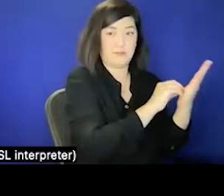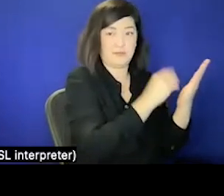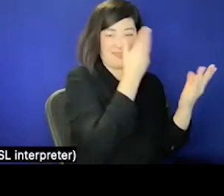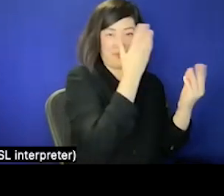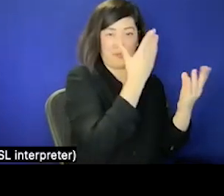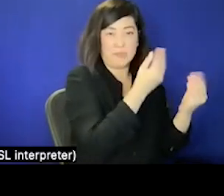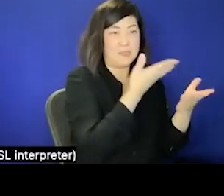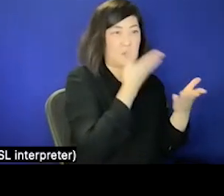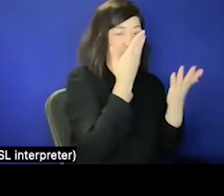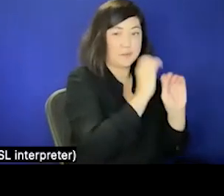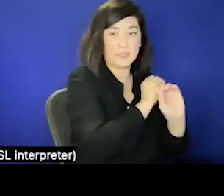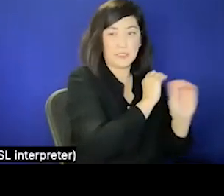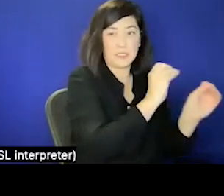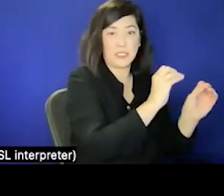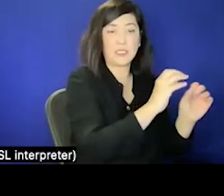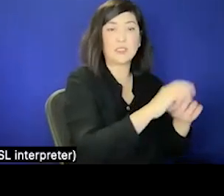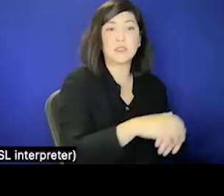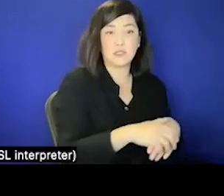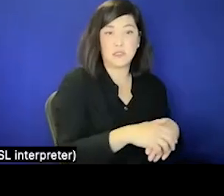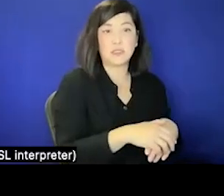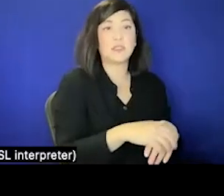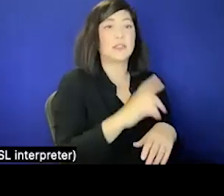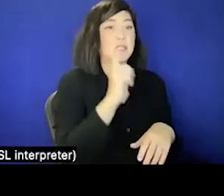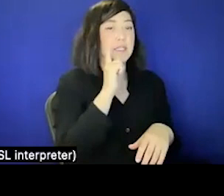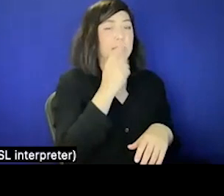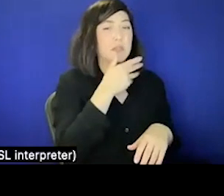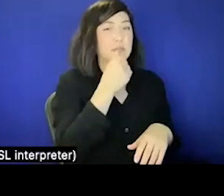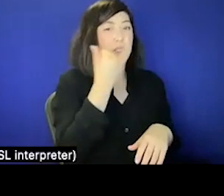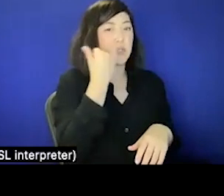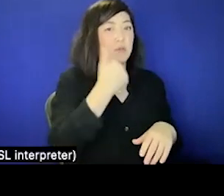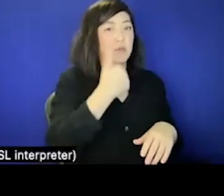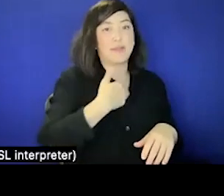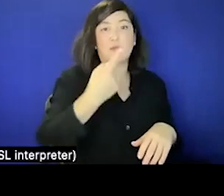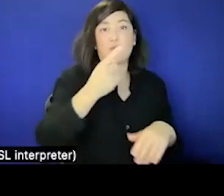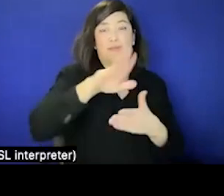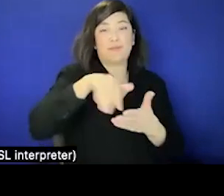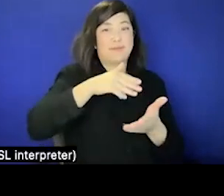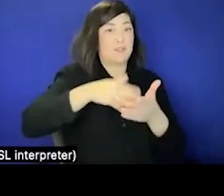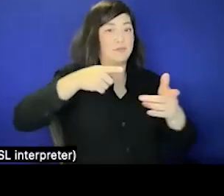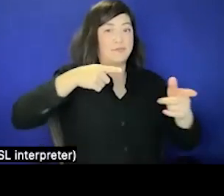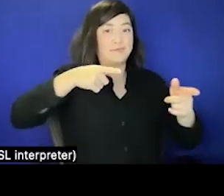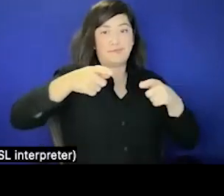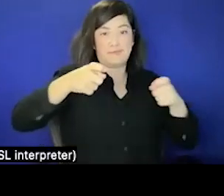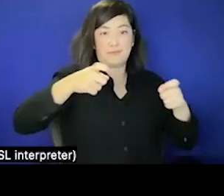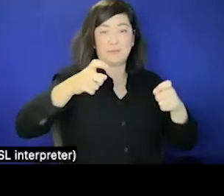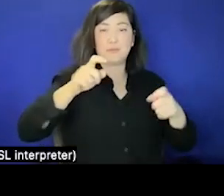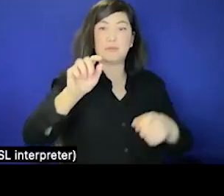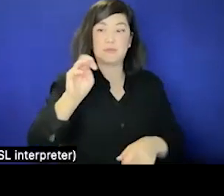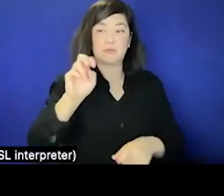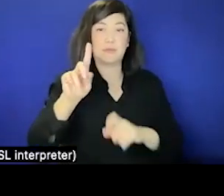federated set of metadata repositories of record. One of the difficulties in the U.S. market is that